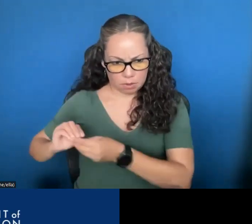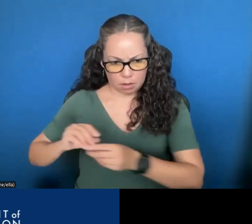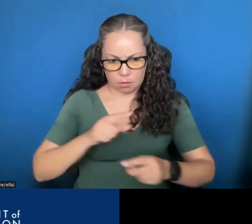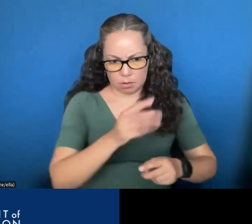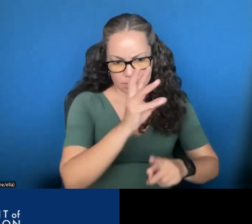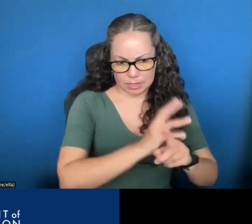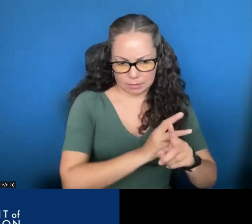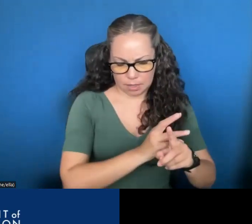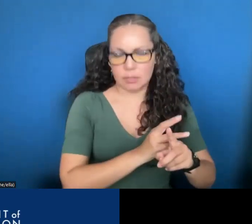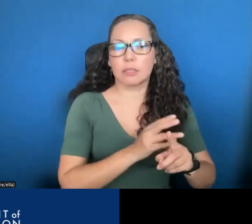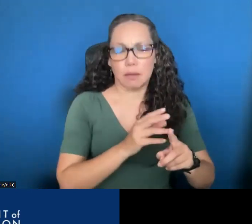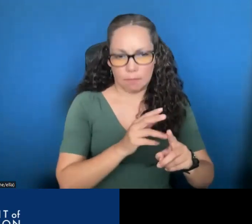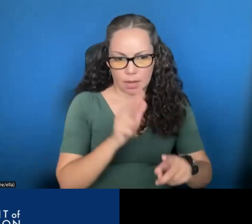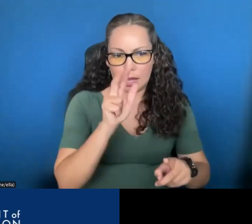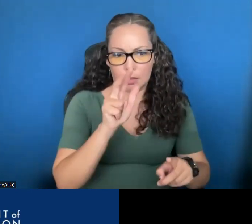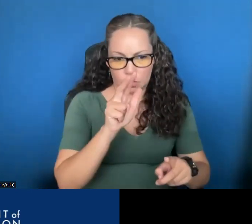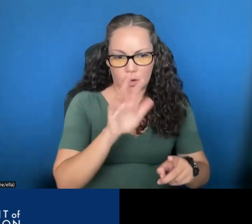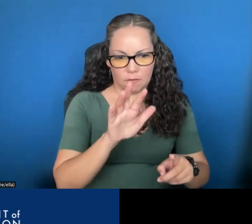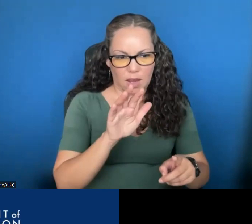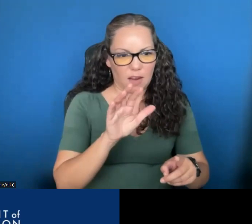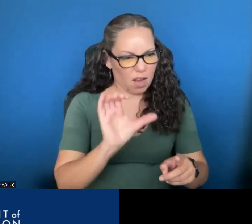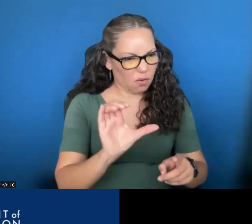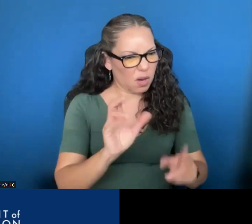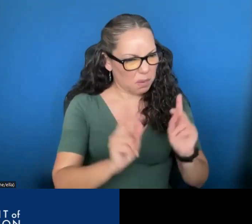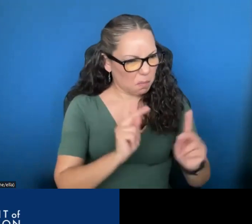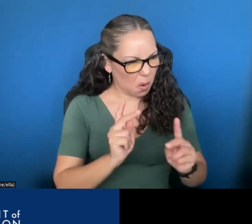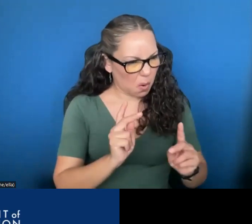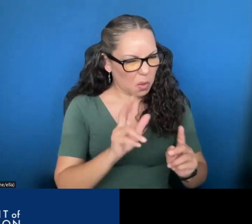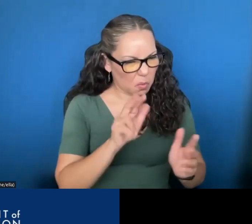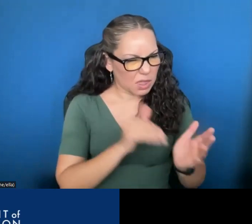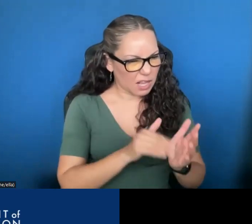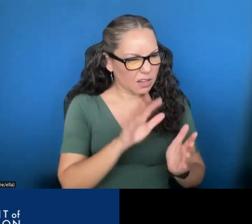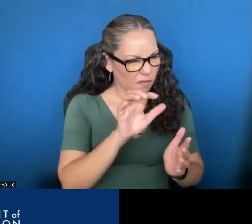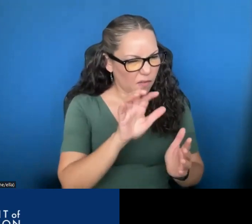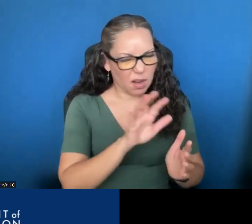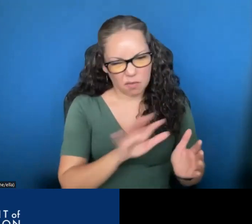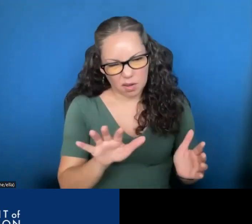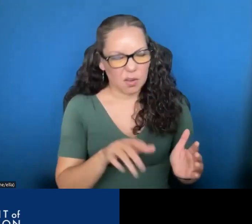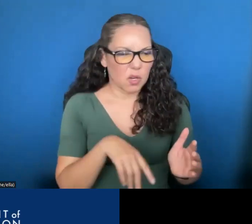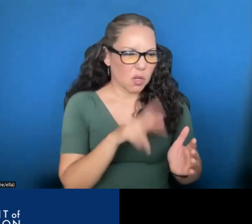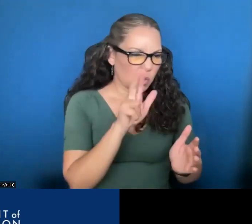so um halfway through this year they've served about over 30,300 individuals with disabilities